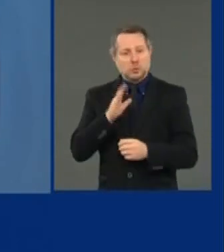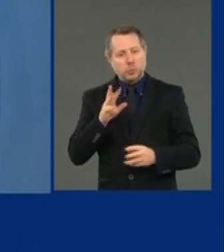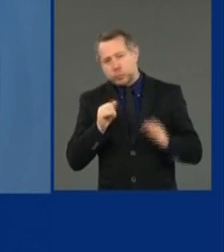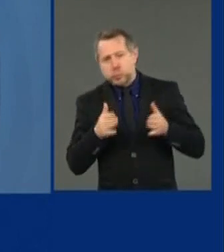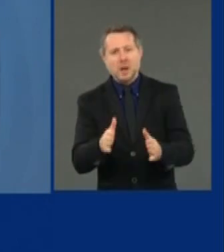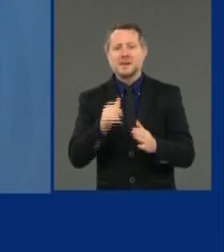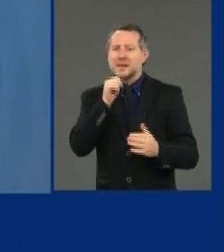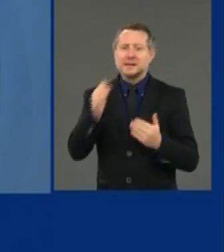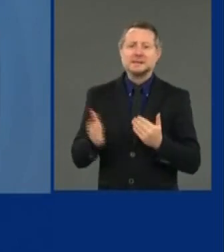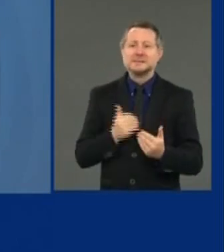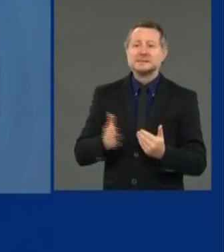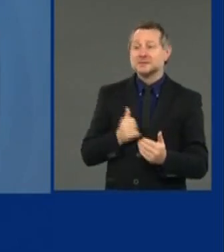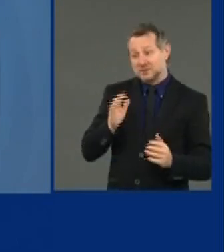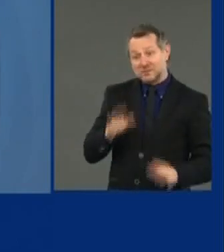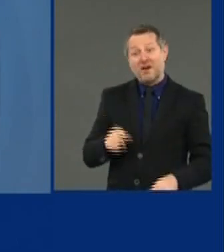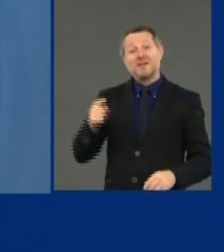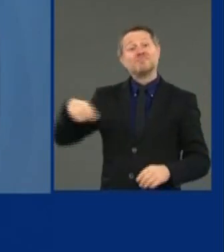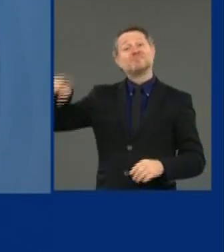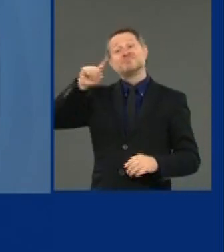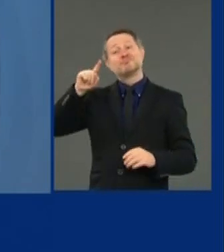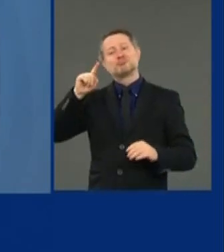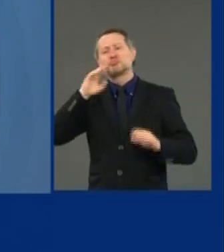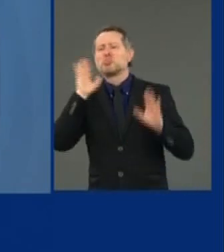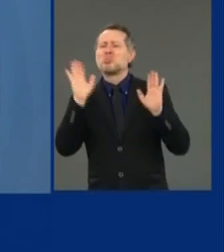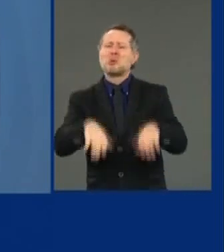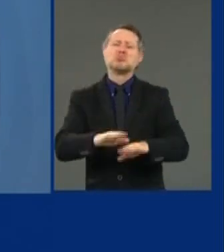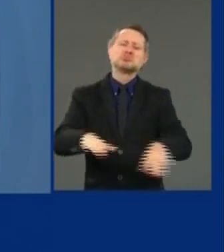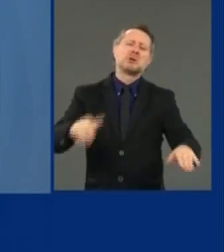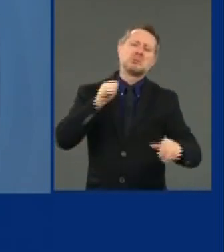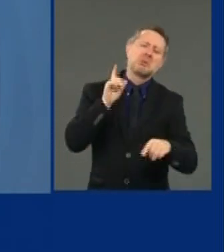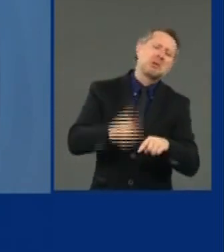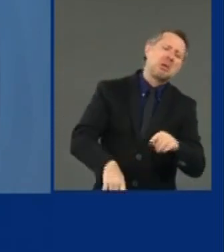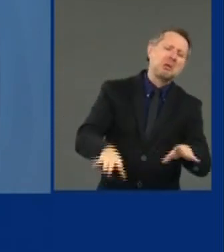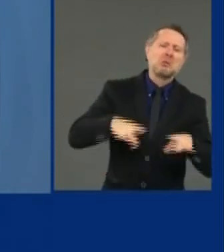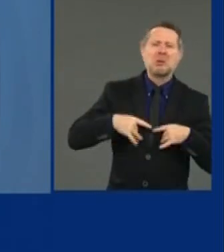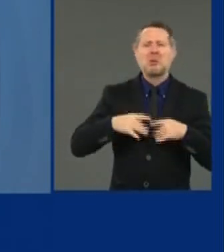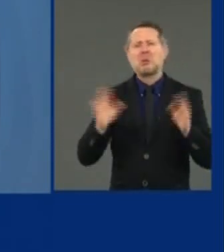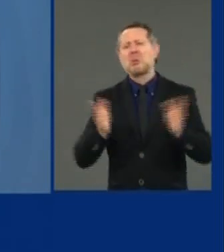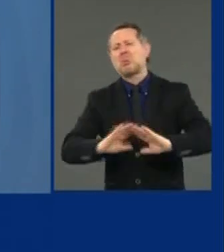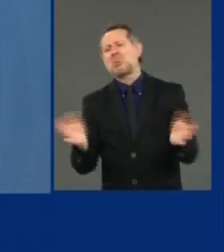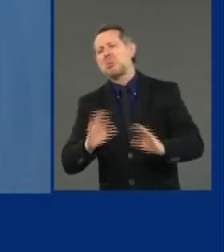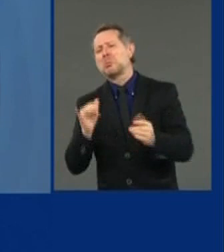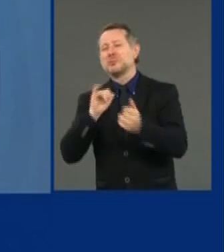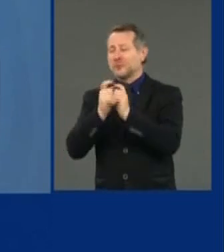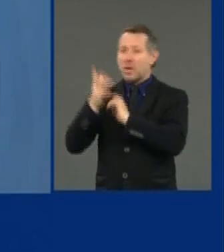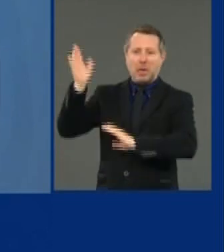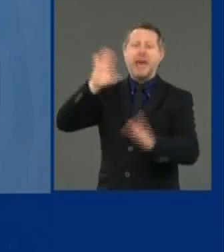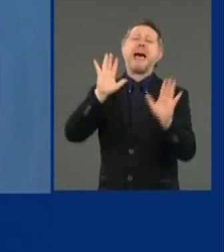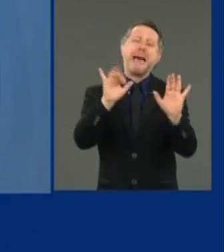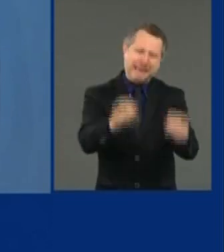I LEARNED THIS THE HARD WAY. CHILDREN ARE NOT AFFECTED. WELL, NOW MAYBE CHILDREN ARE